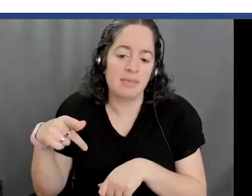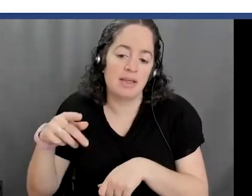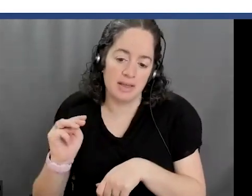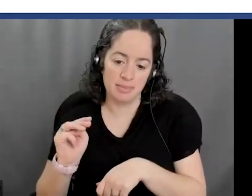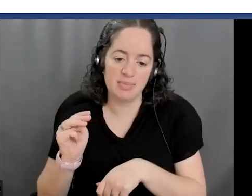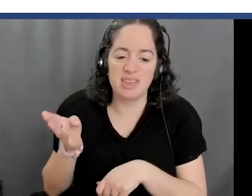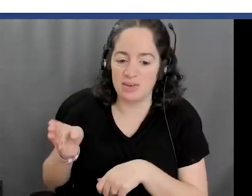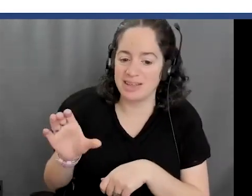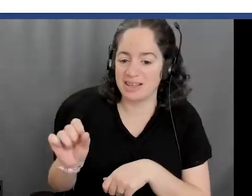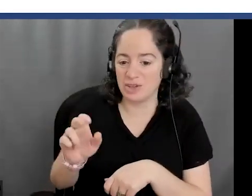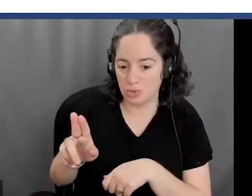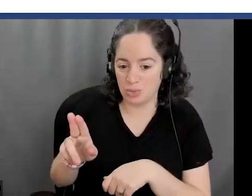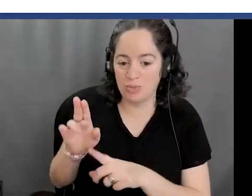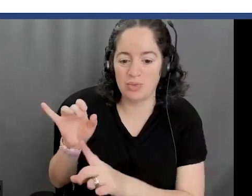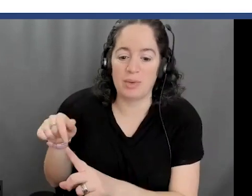In this case, it's 442.